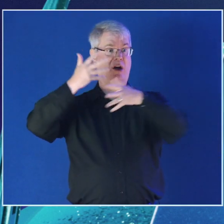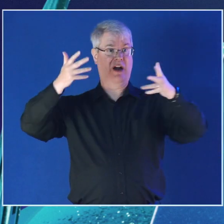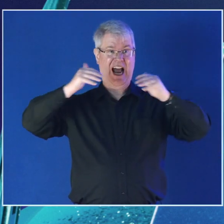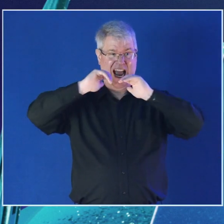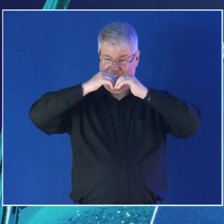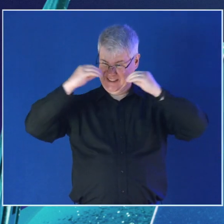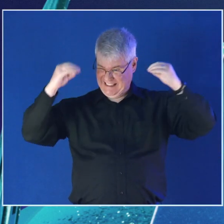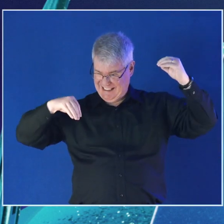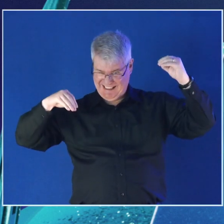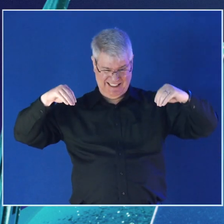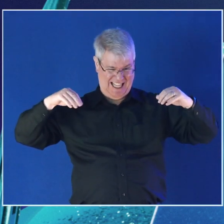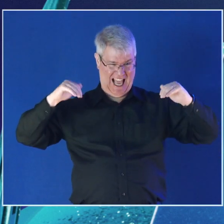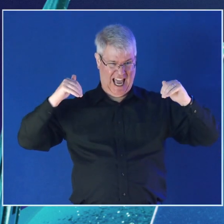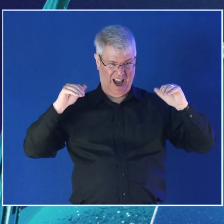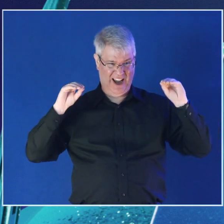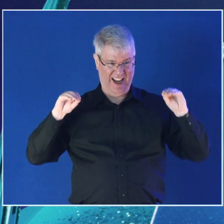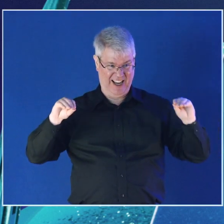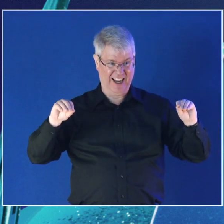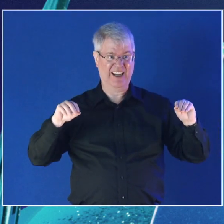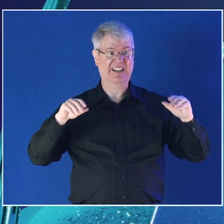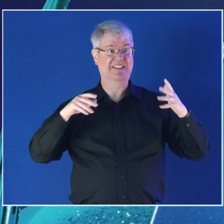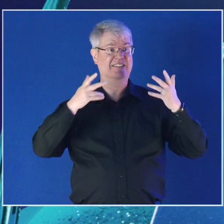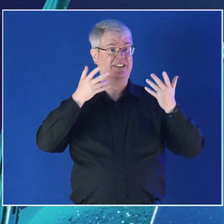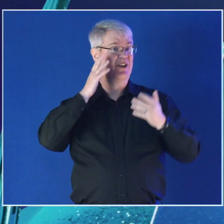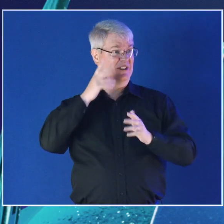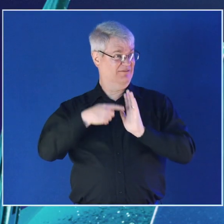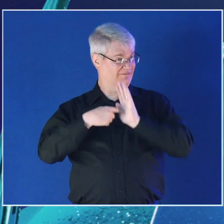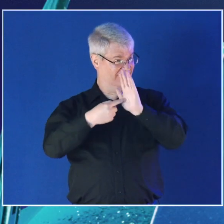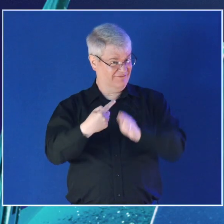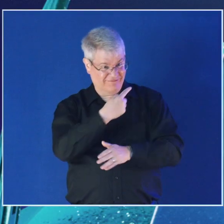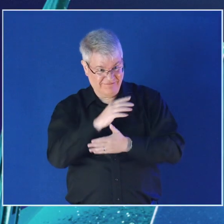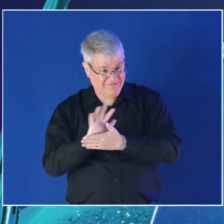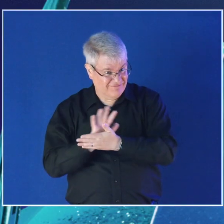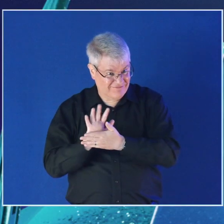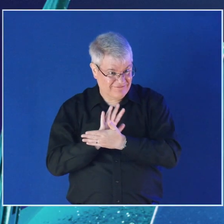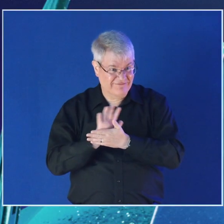In the video, you saw this come across three strong areas.